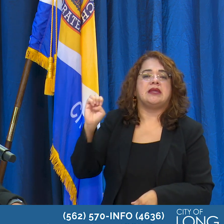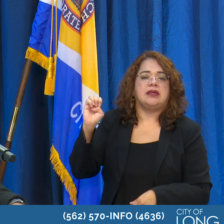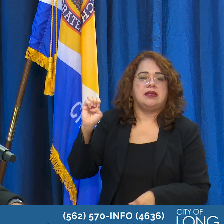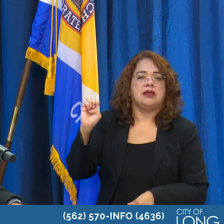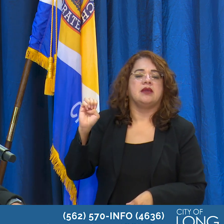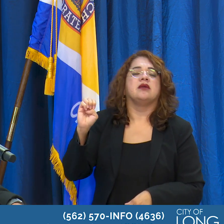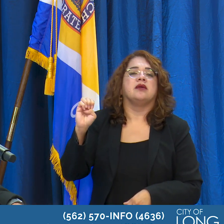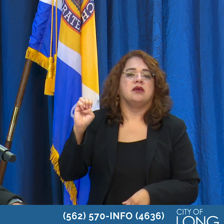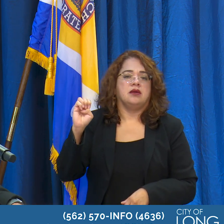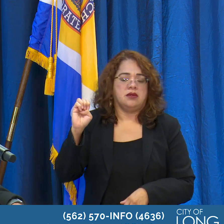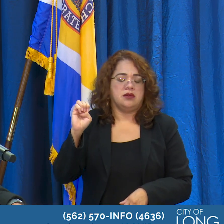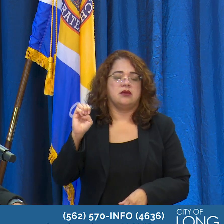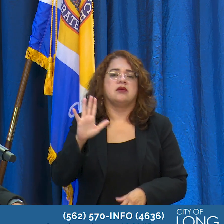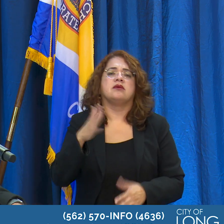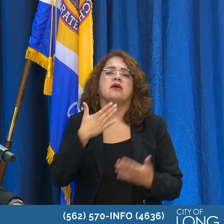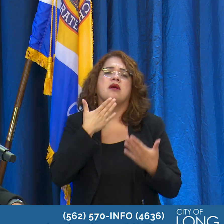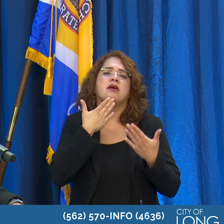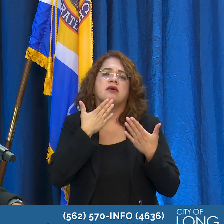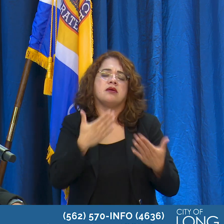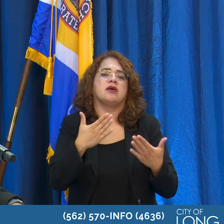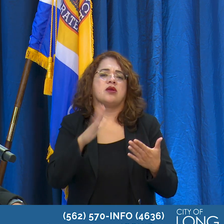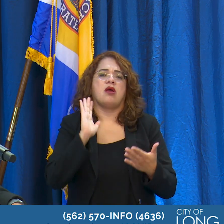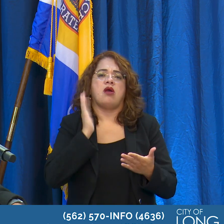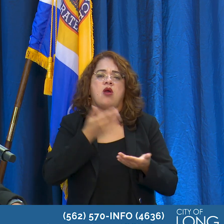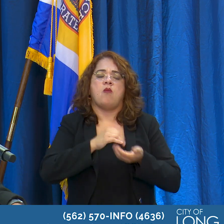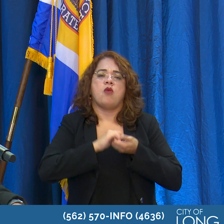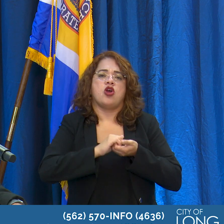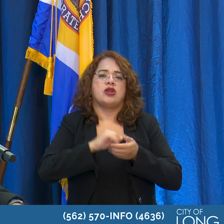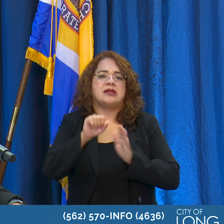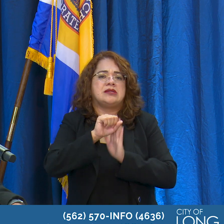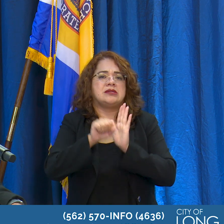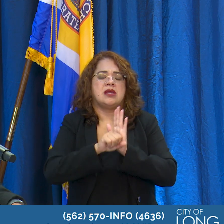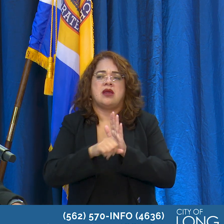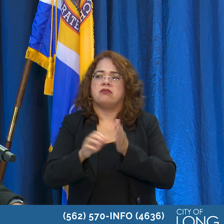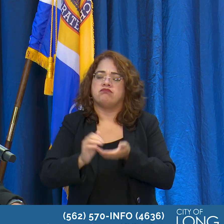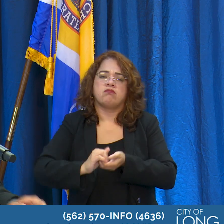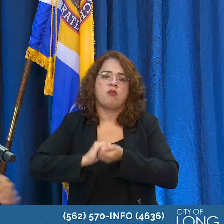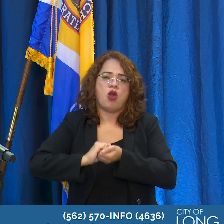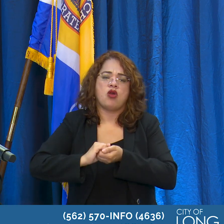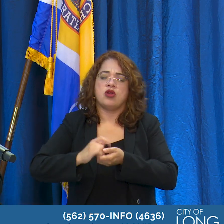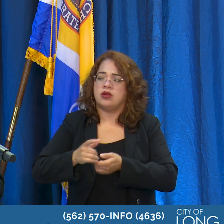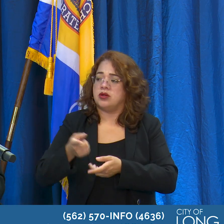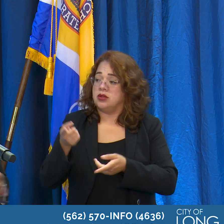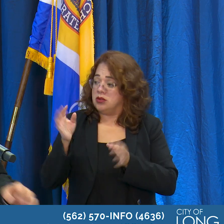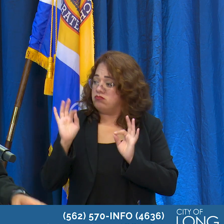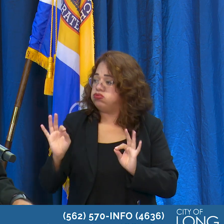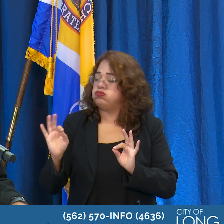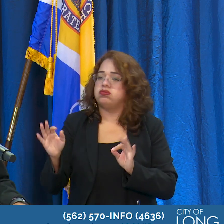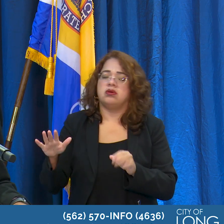all of our partners who have been great partners, including the state, to ensure that we have enough of this protective material for